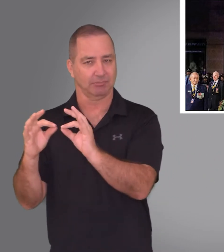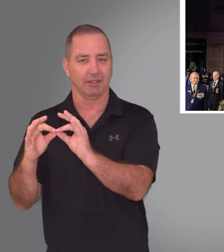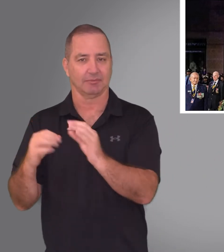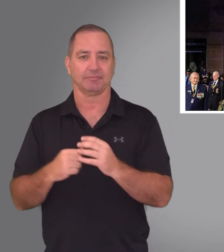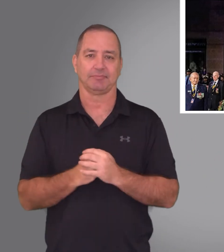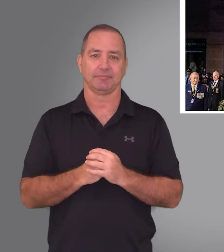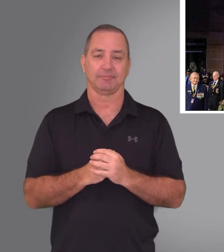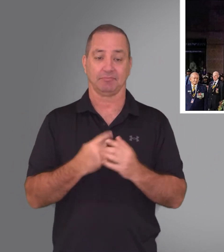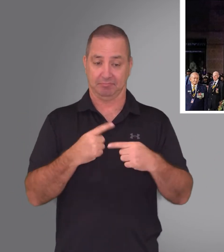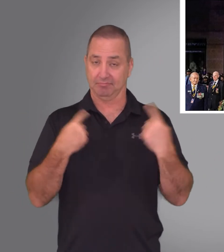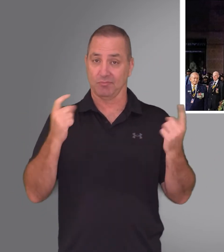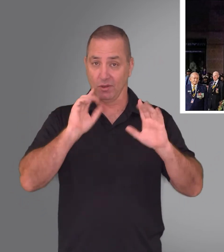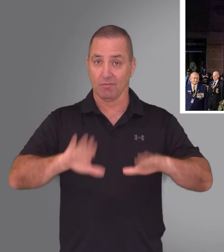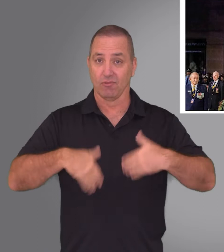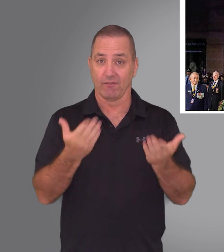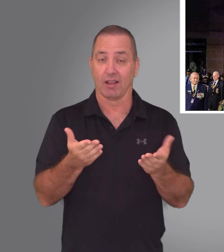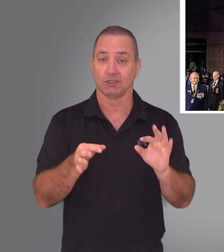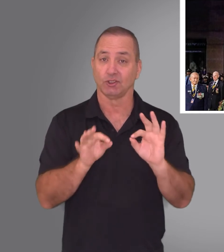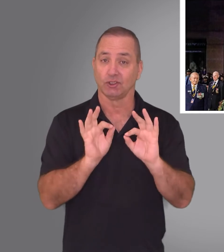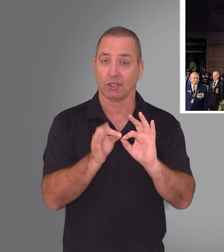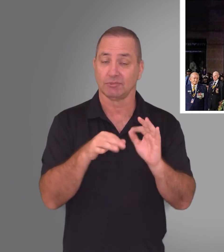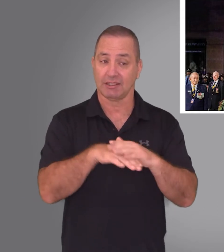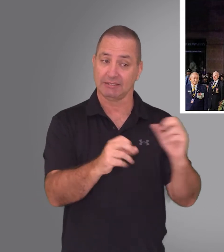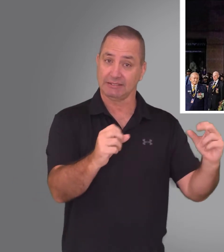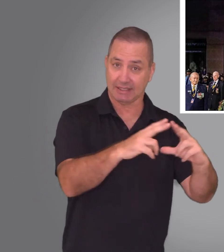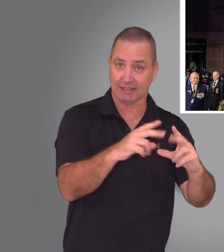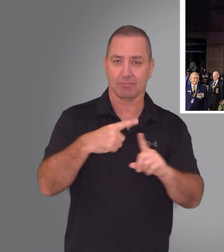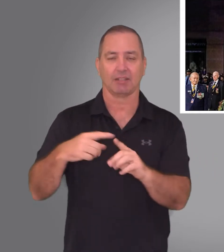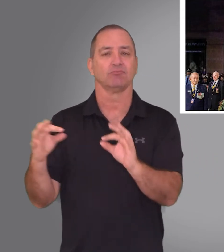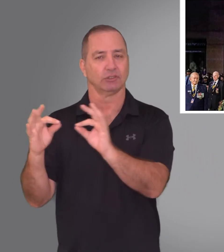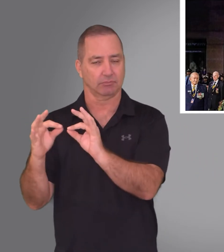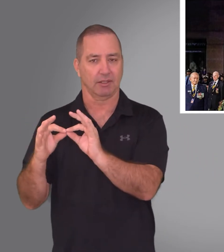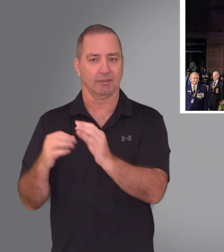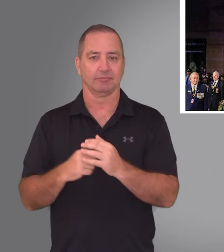and one in Brisbane. Deaf Connect will provide interpreters for Sydney and Brisbane.